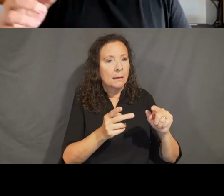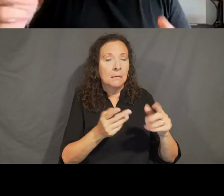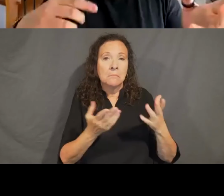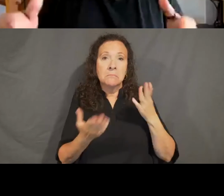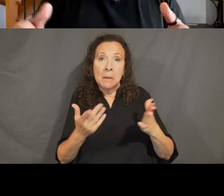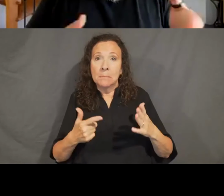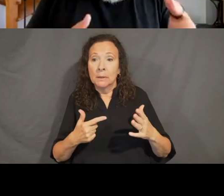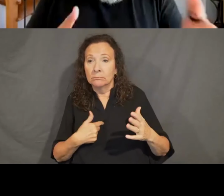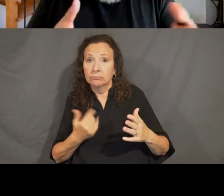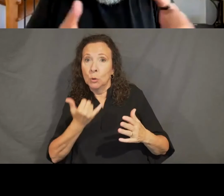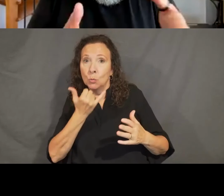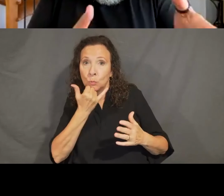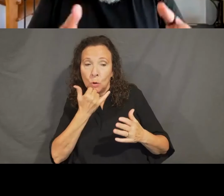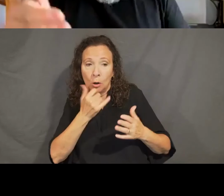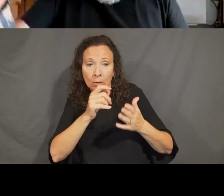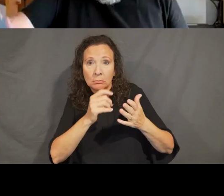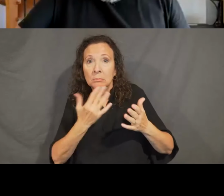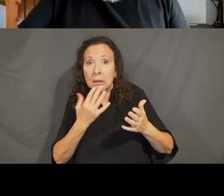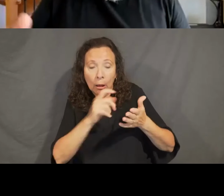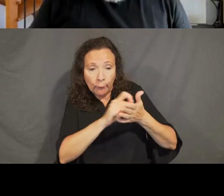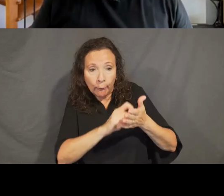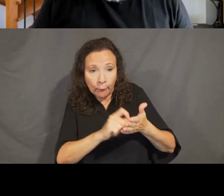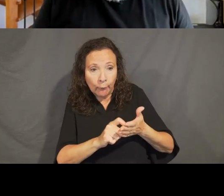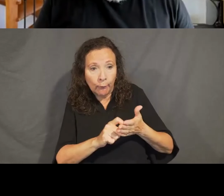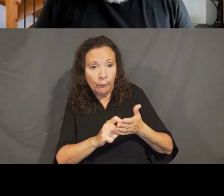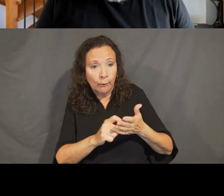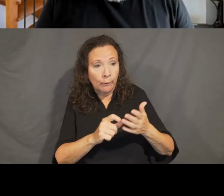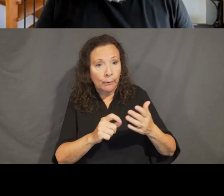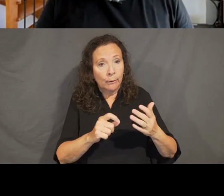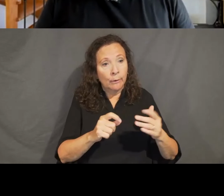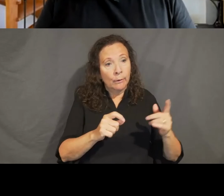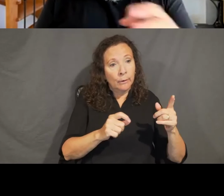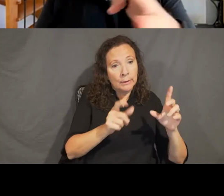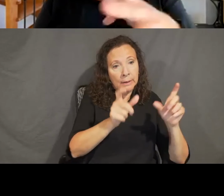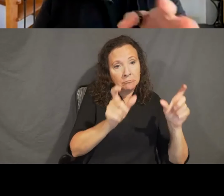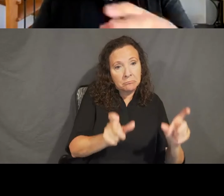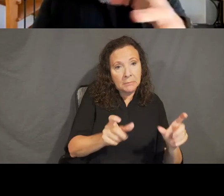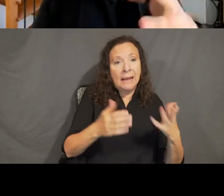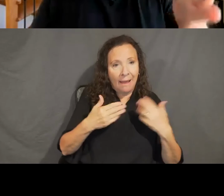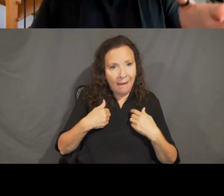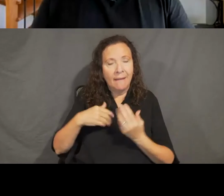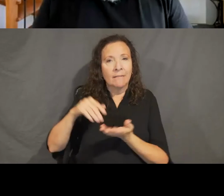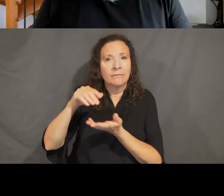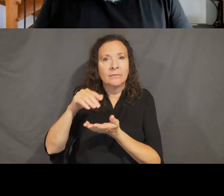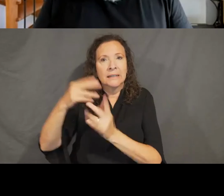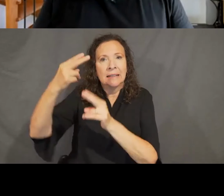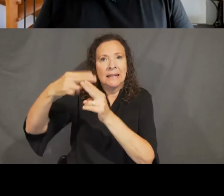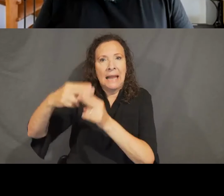my association between the map and the legend, I missed some of them.